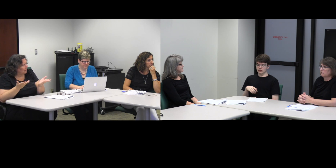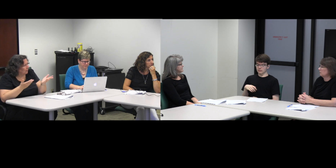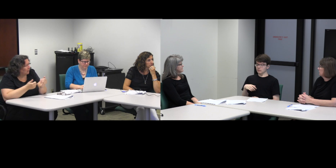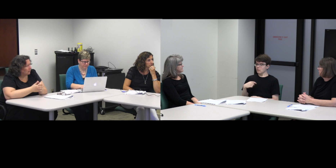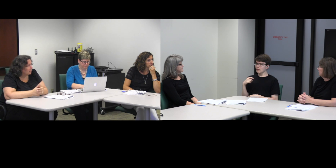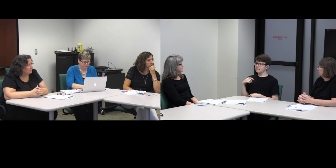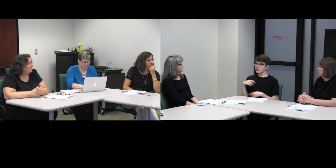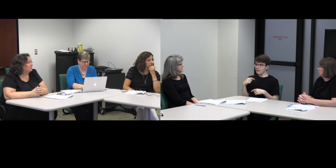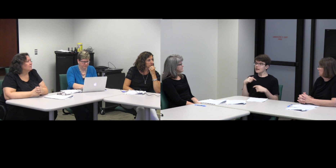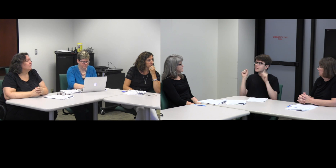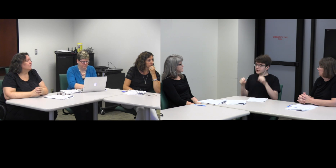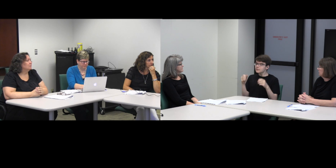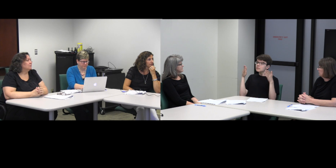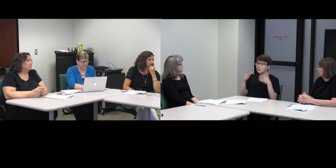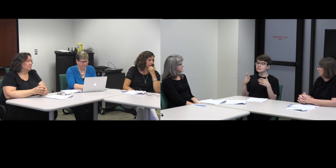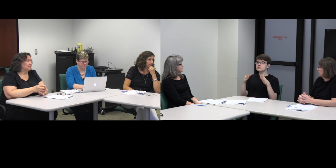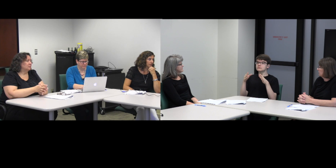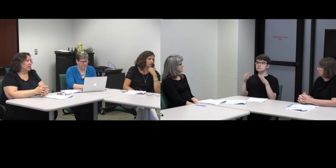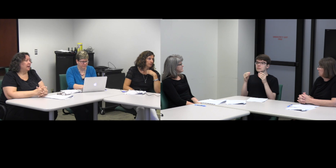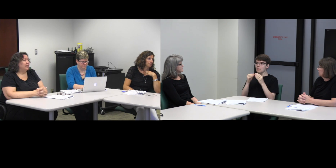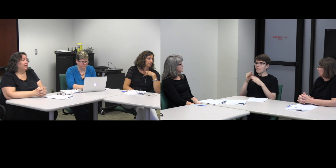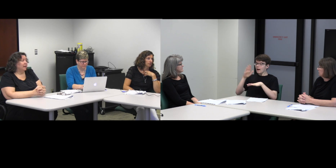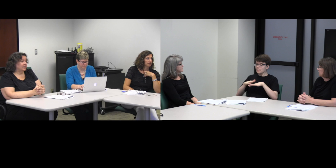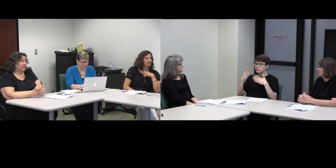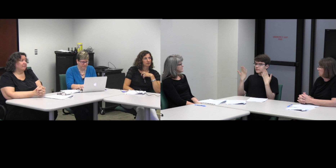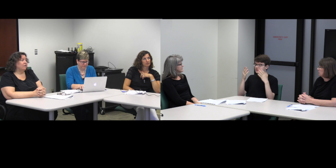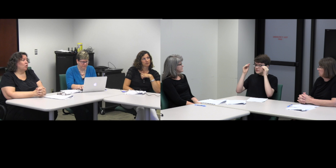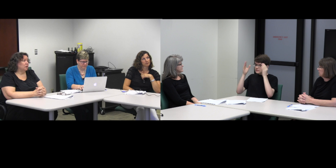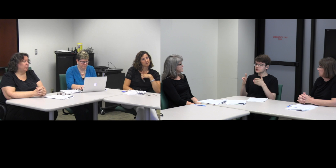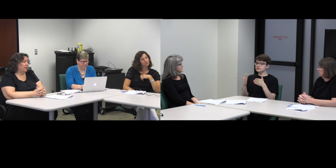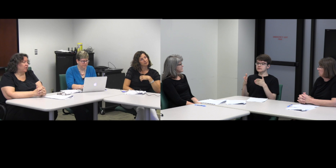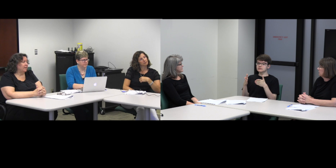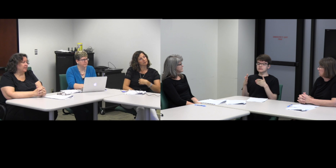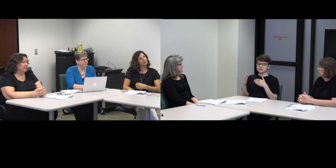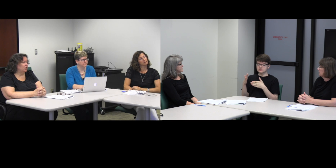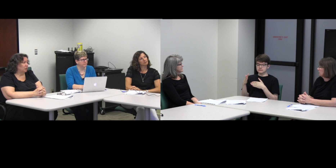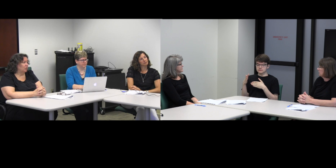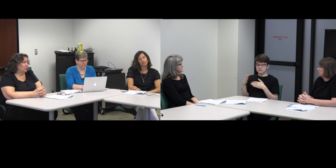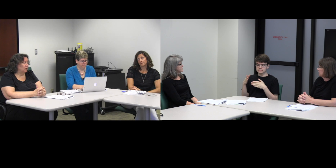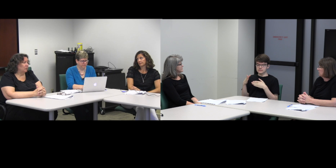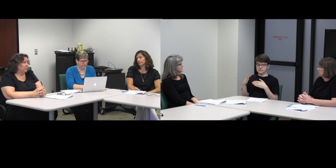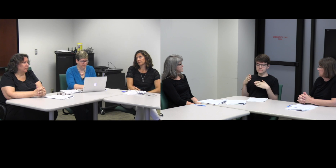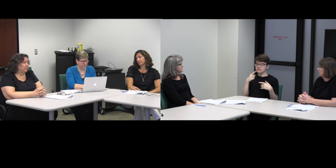Luke: Yes, I can focus better on the teacher